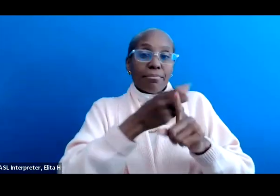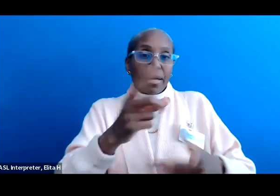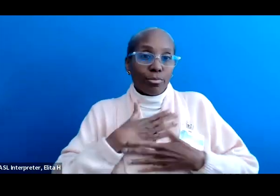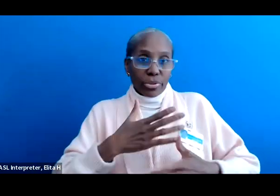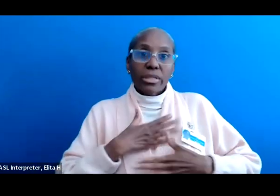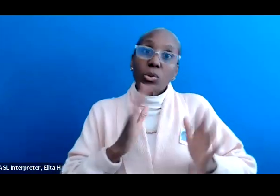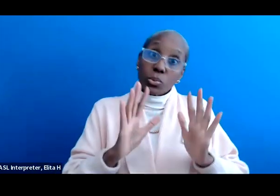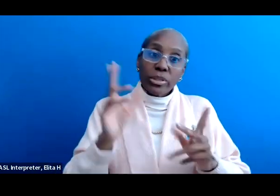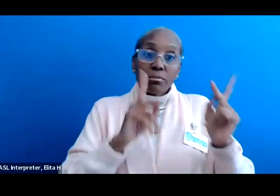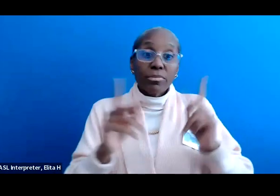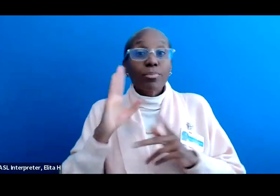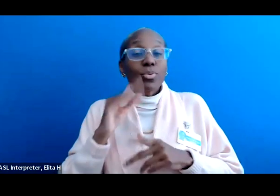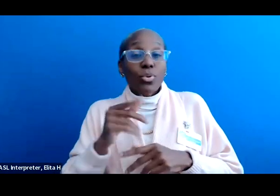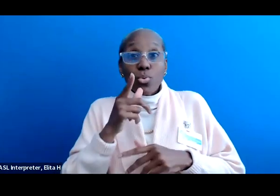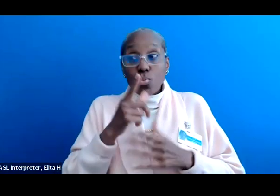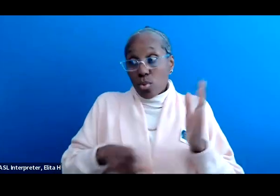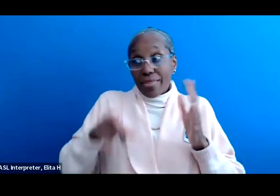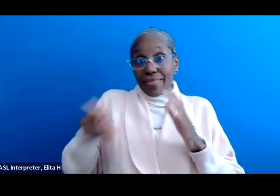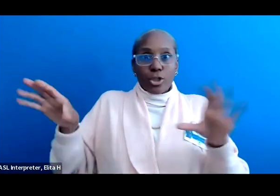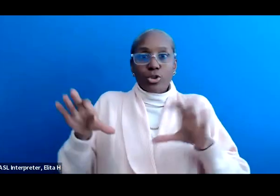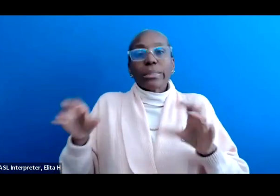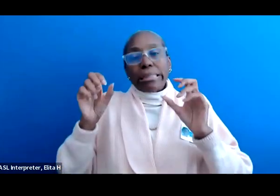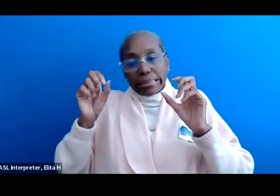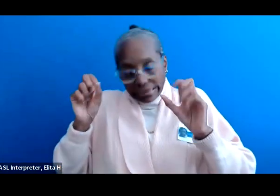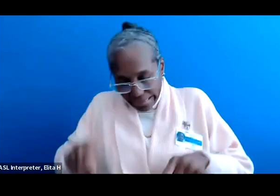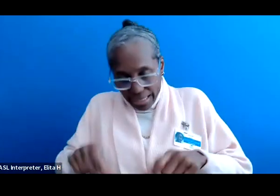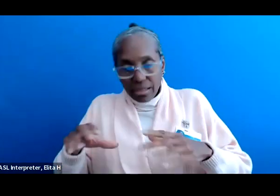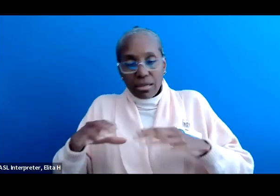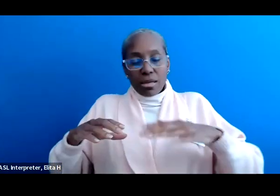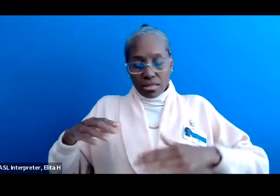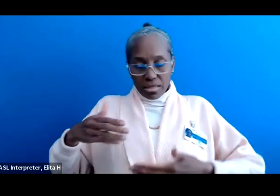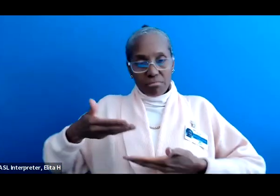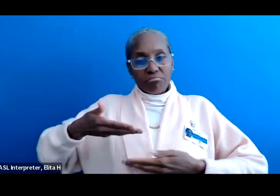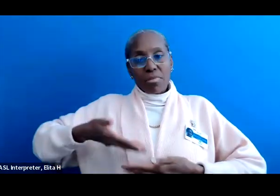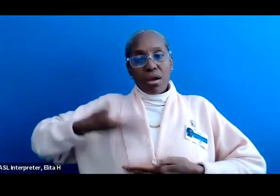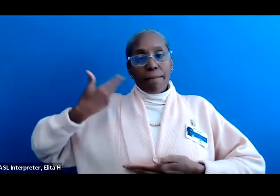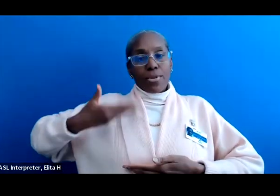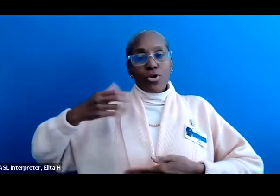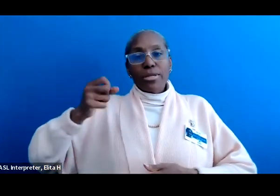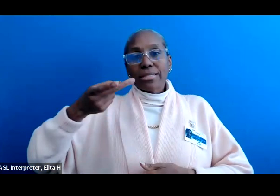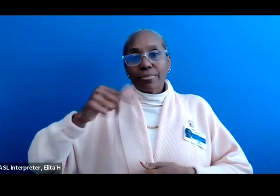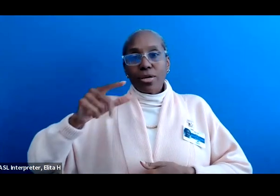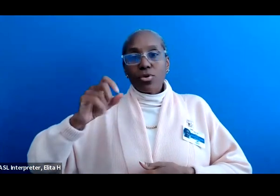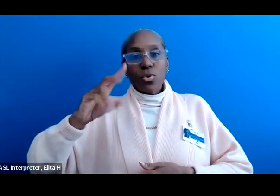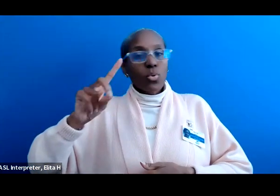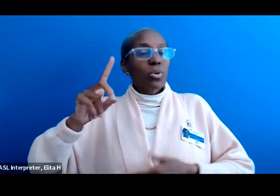People who know what they're doing can do it in the upper spinal cord. Most people have it done in their lower spinal cord.